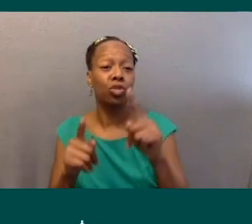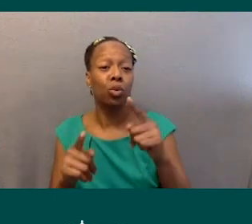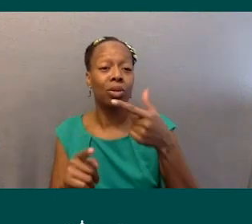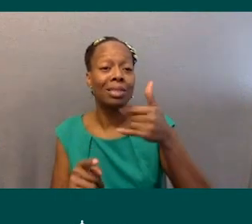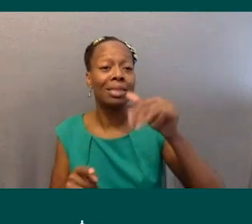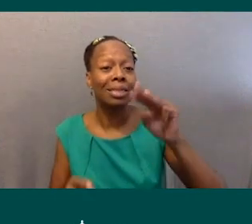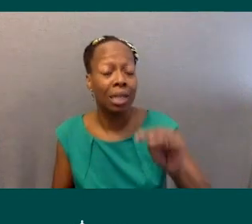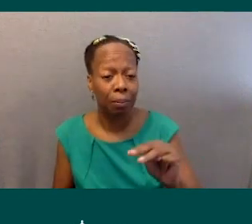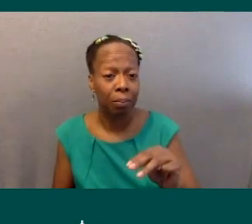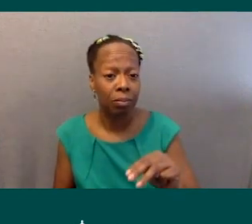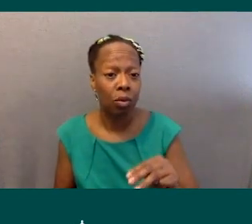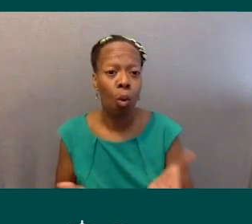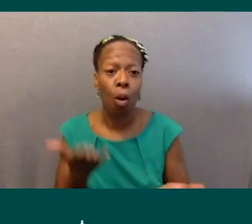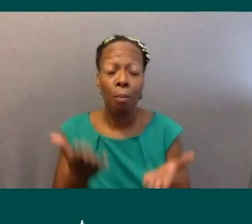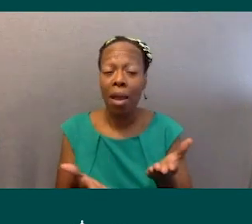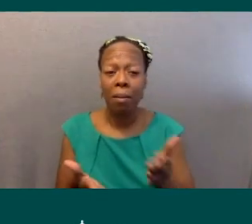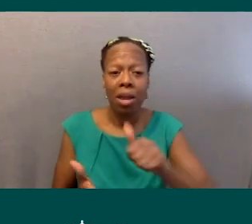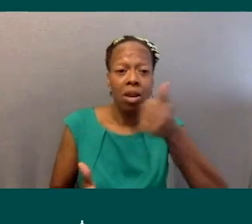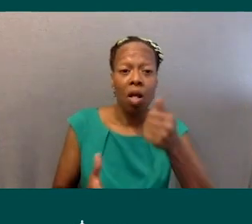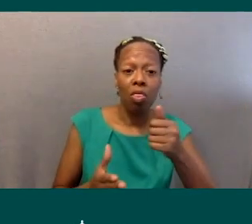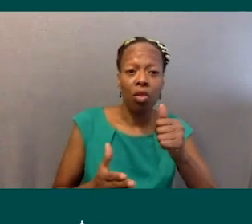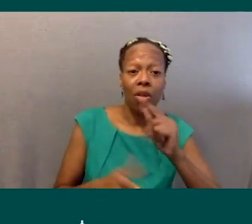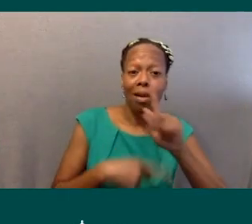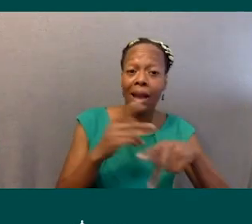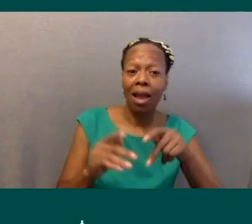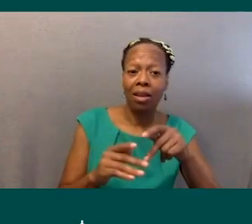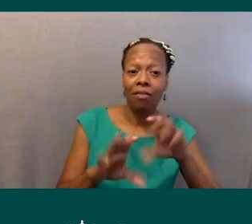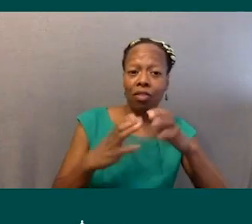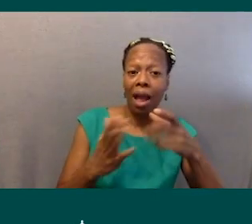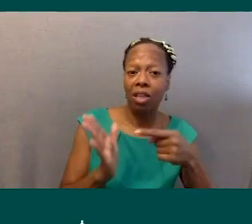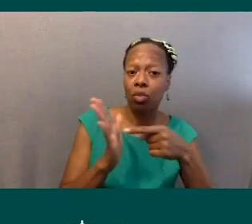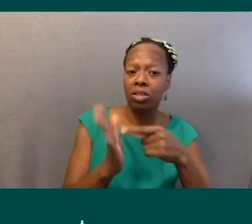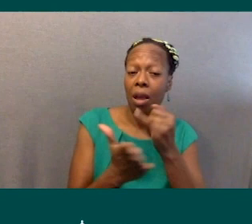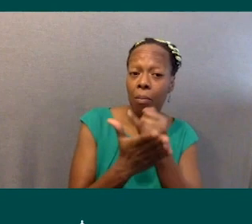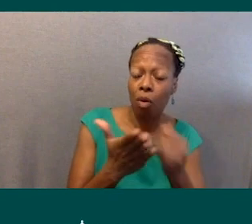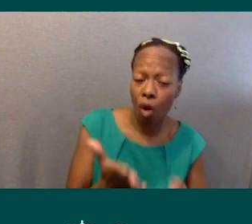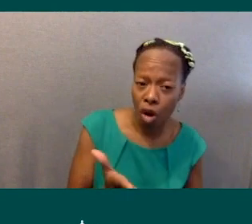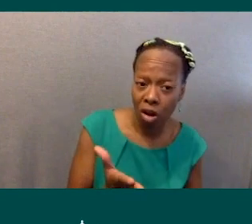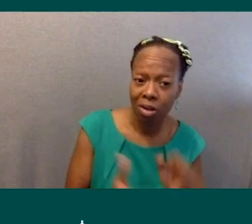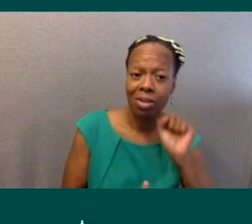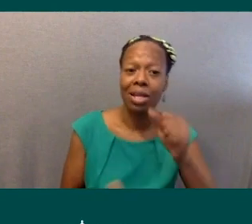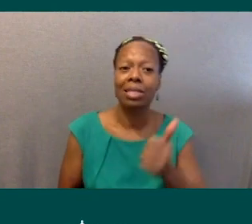yes, it helps with their physical conditions, but it also helps with their emotions.